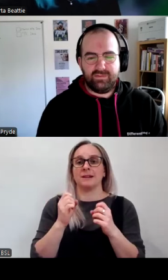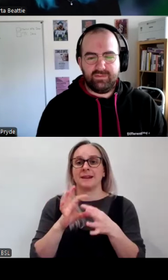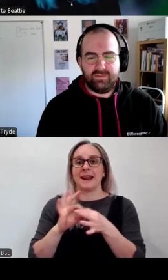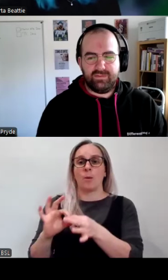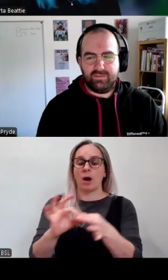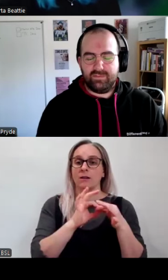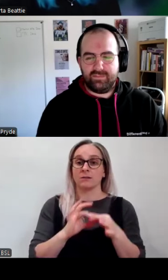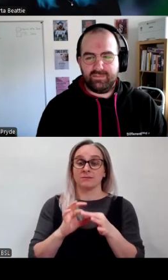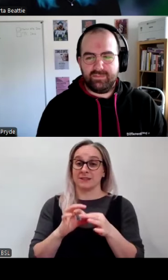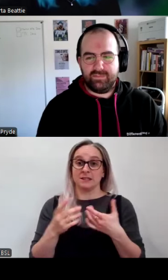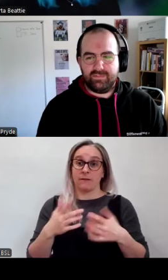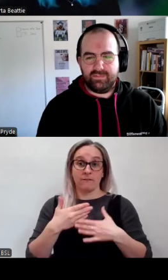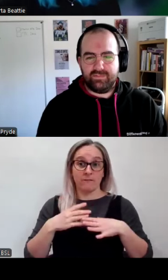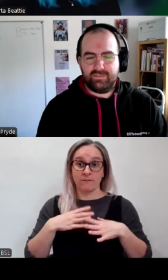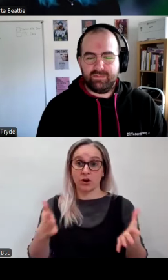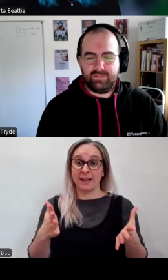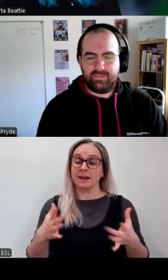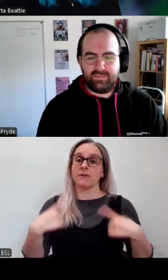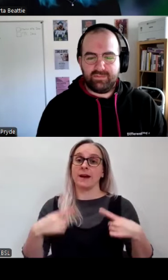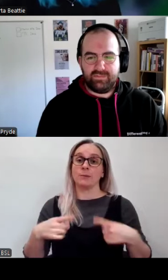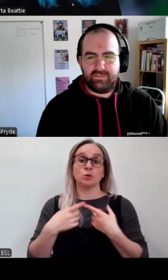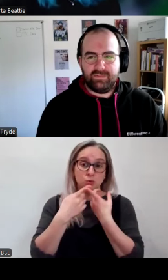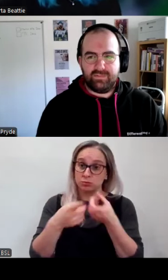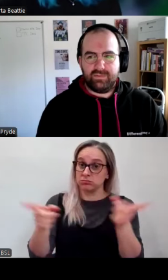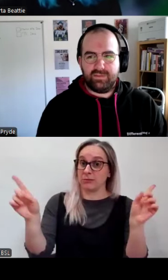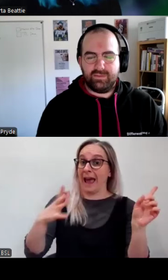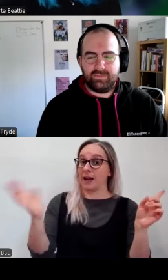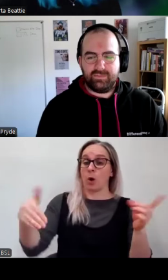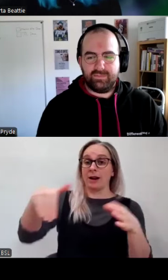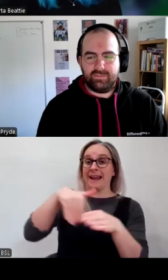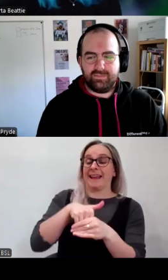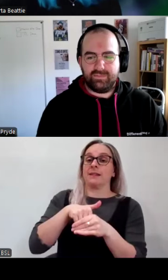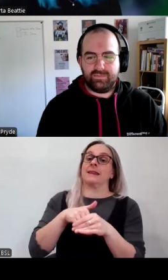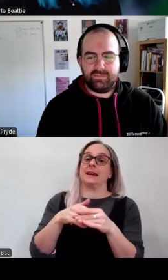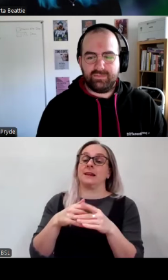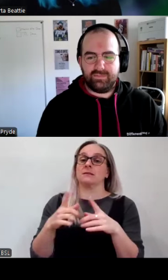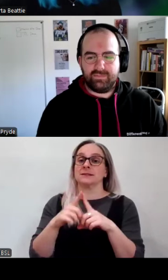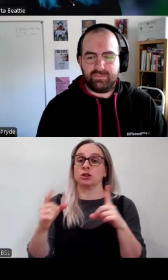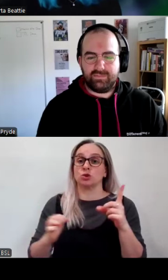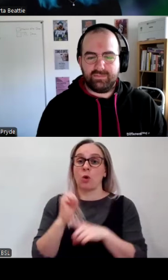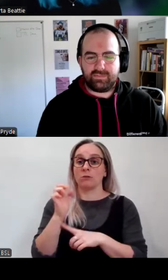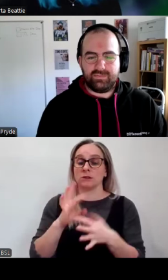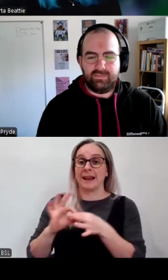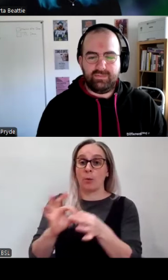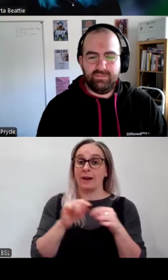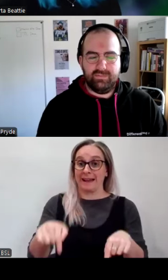to anyone in the creative and cultural sector in England. We're part of the Arts Council England and our job is to grow and support